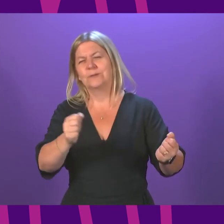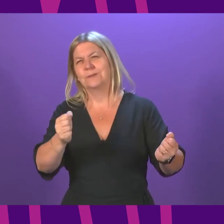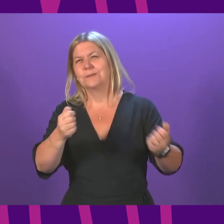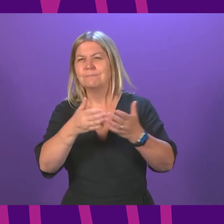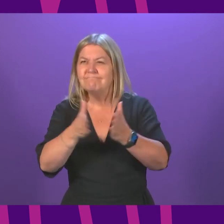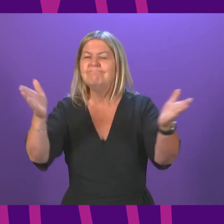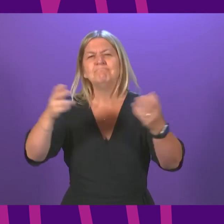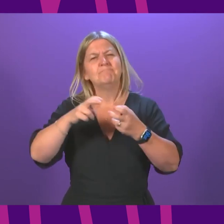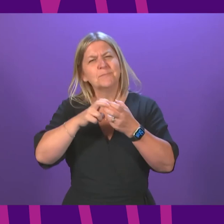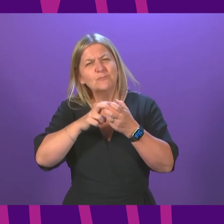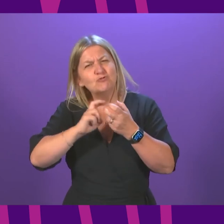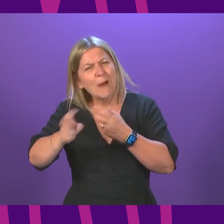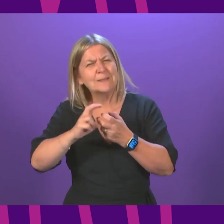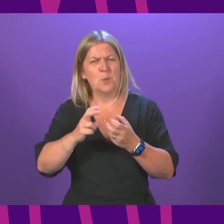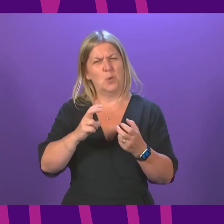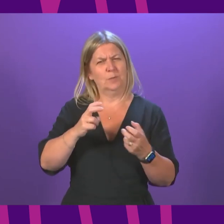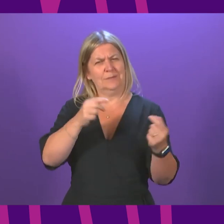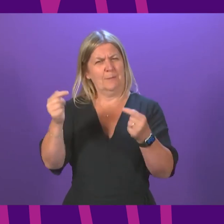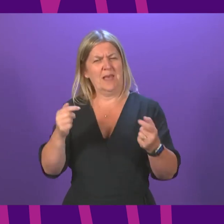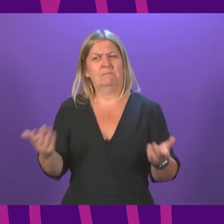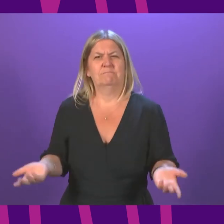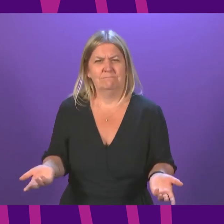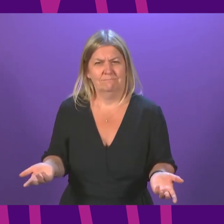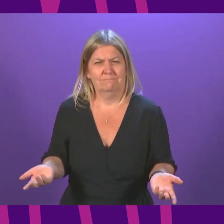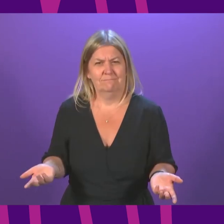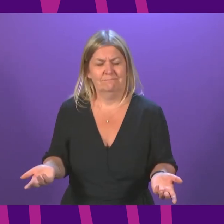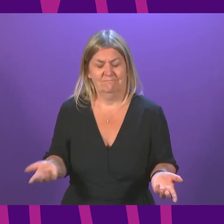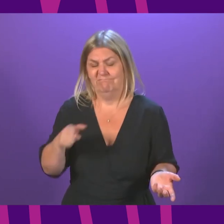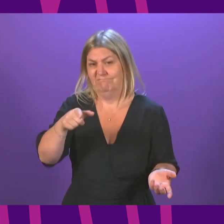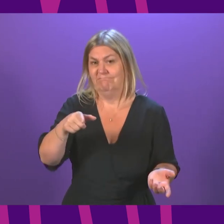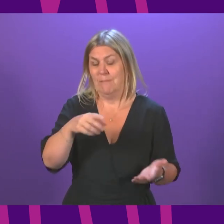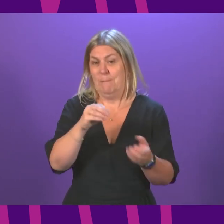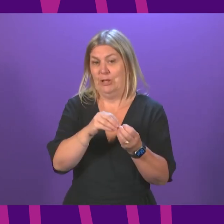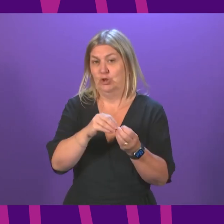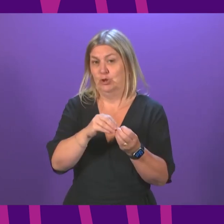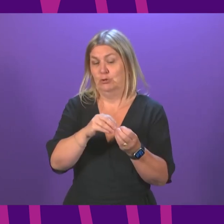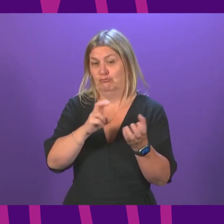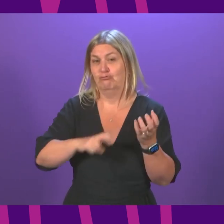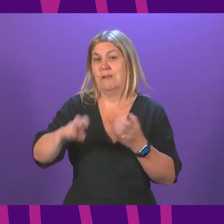transport debate, and of course he rightly points to the provisions in the Transport